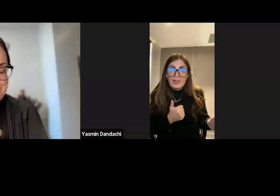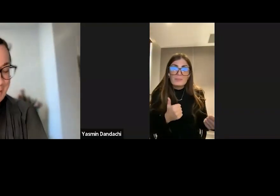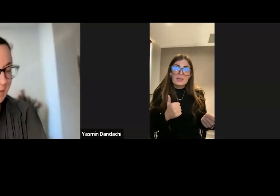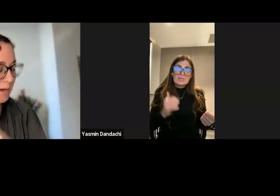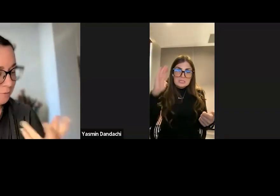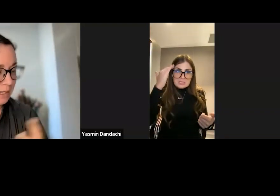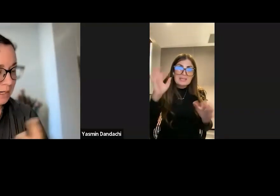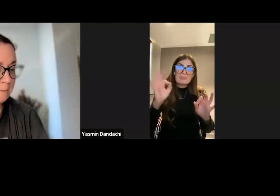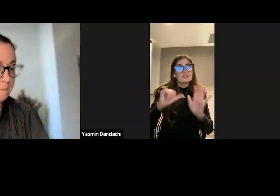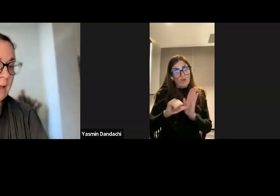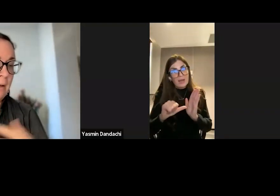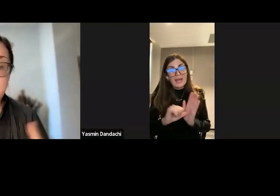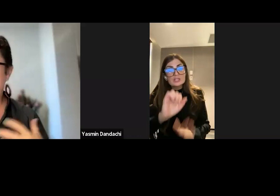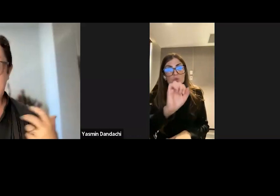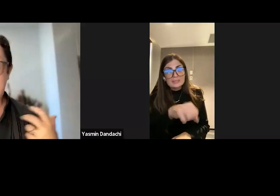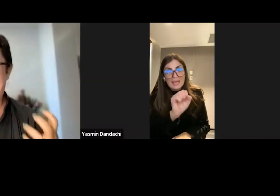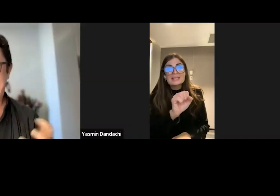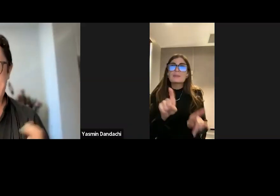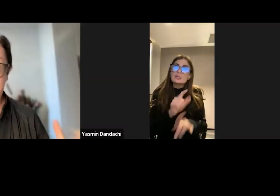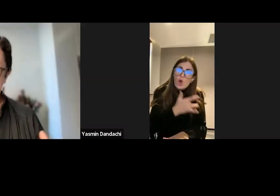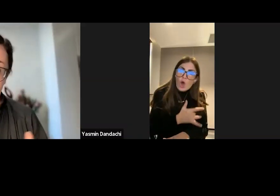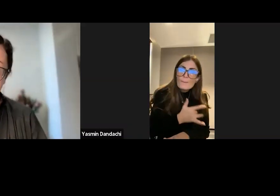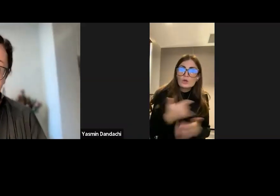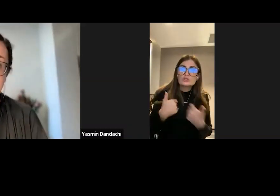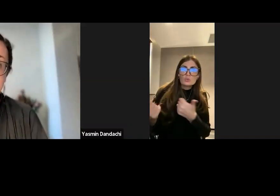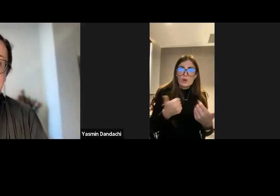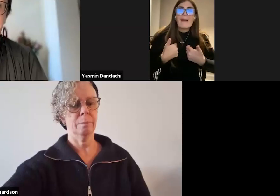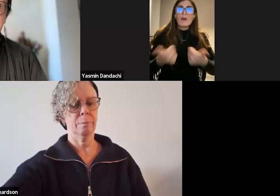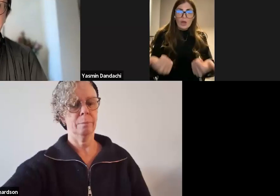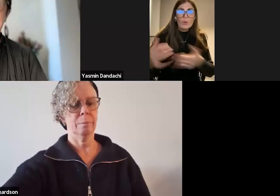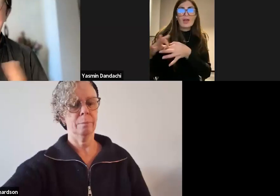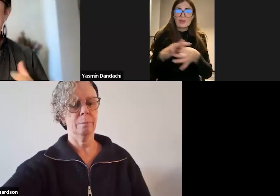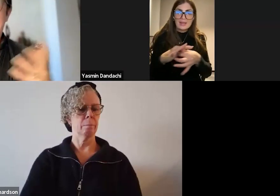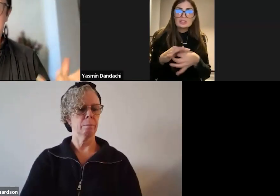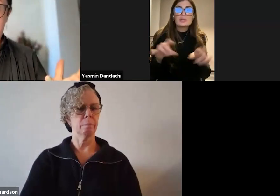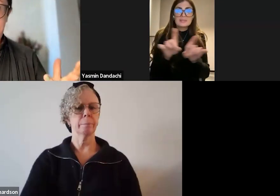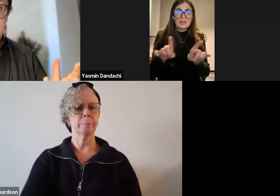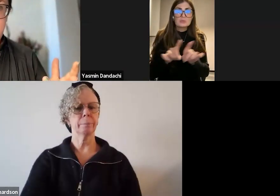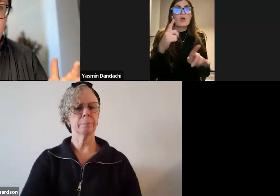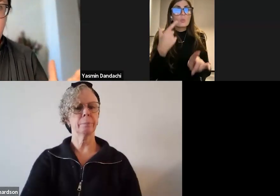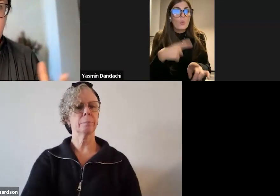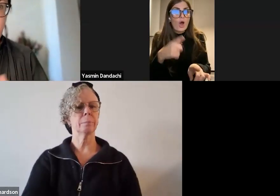but often our emotional well-being, our health, our relationships for the sake of the show must go on,